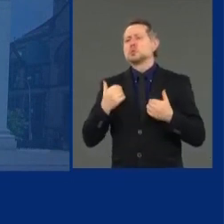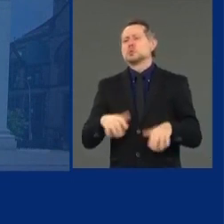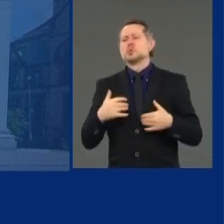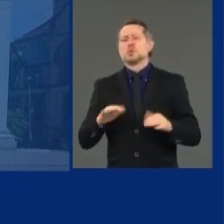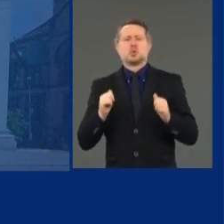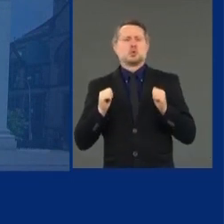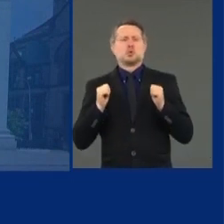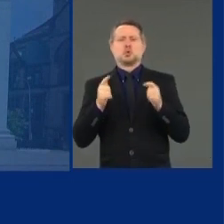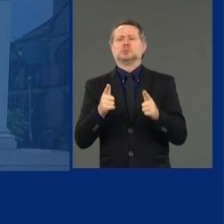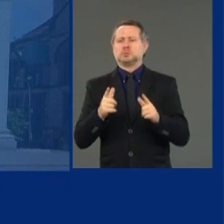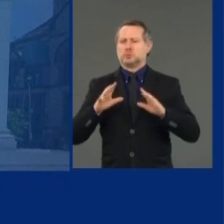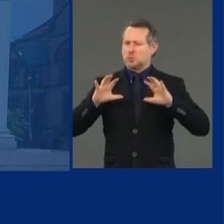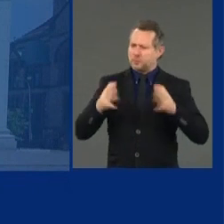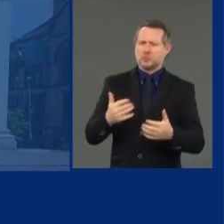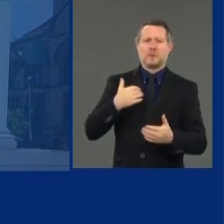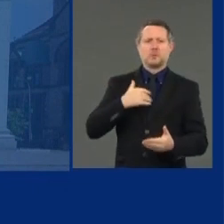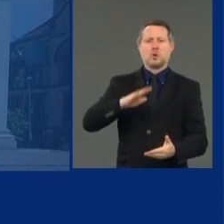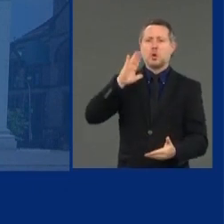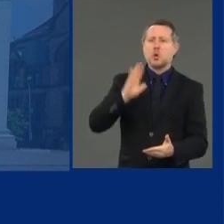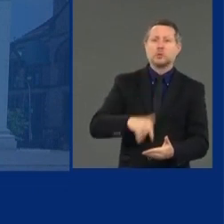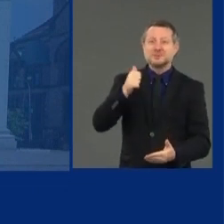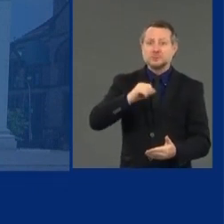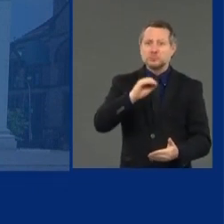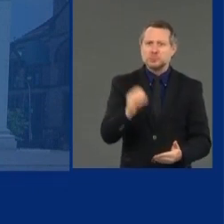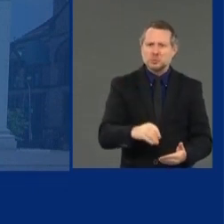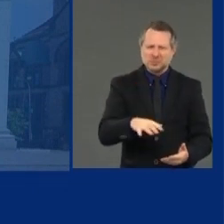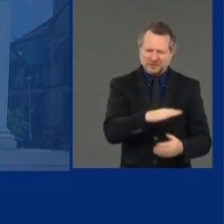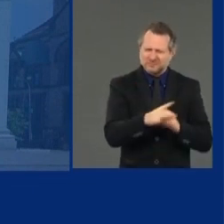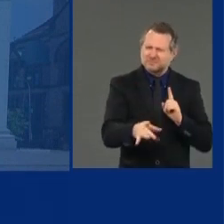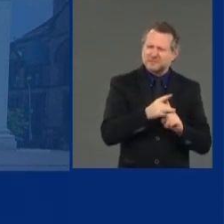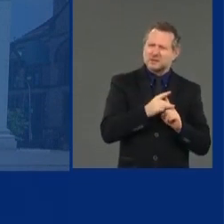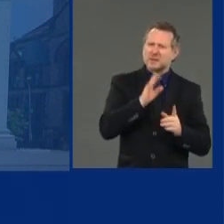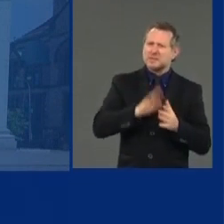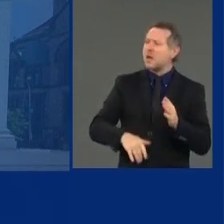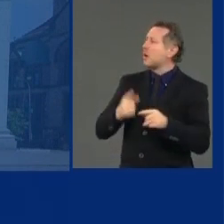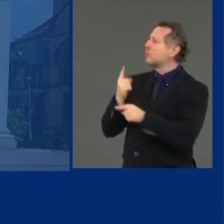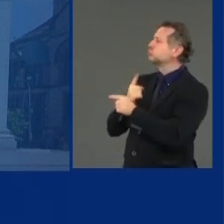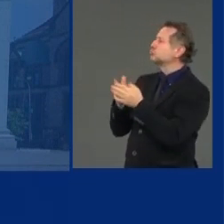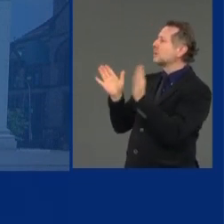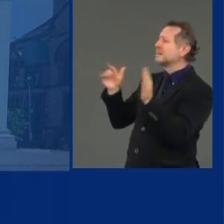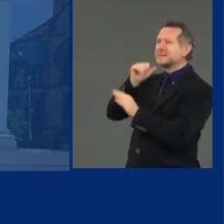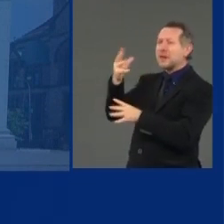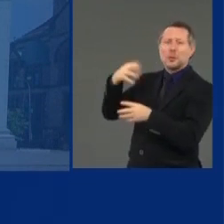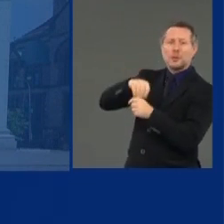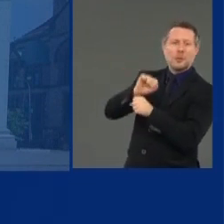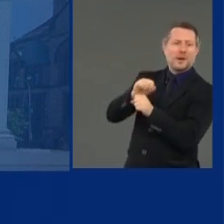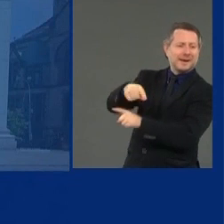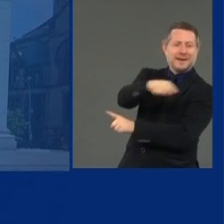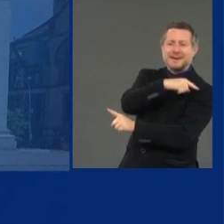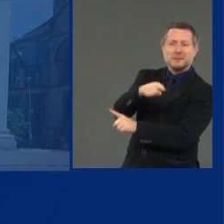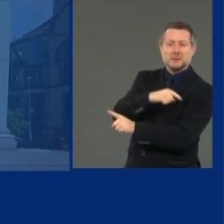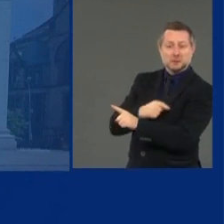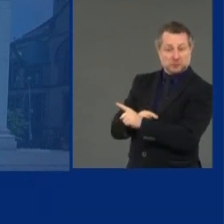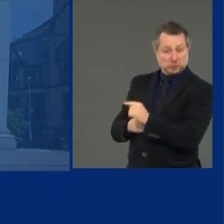POPULATION, STATE POLICE OFFICE OF COURT ADMINISTRATION, THEY